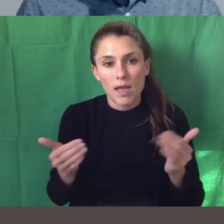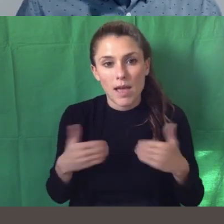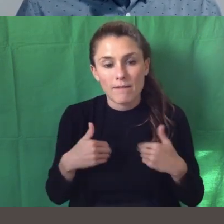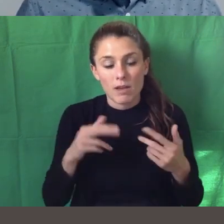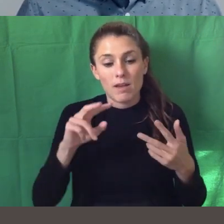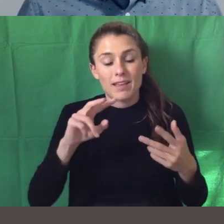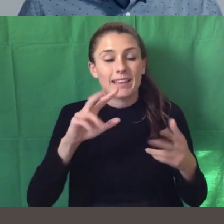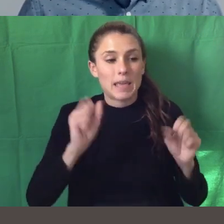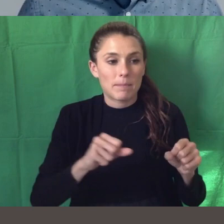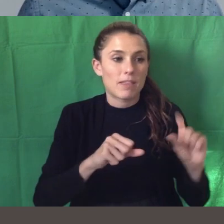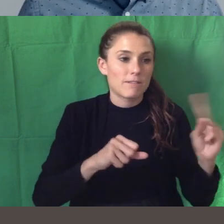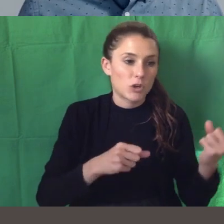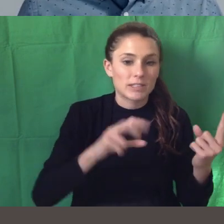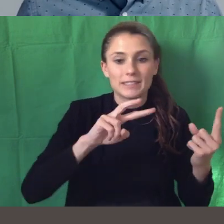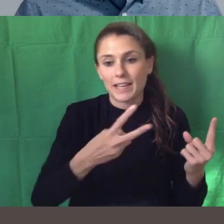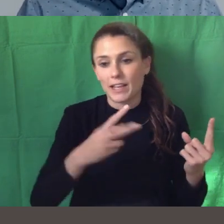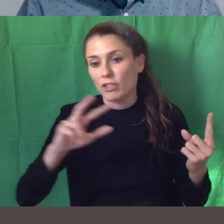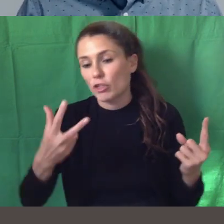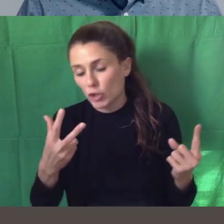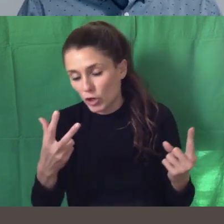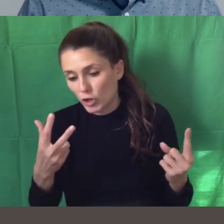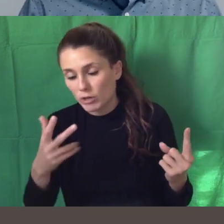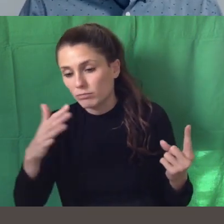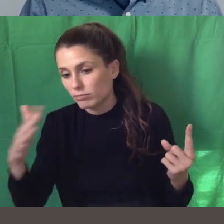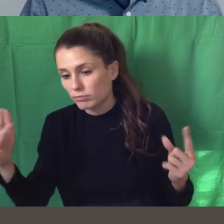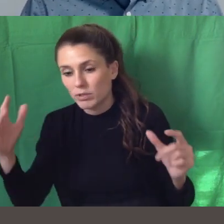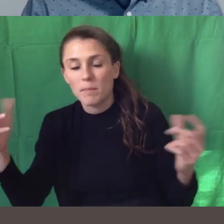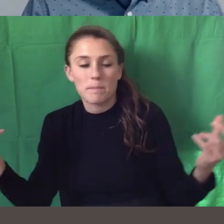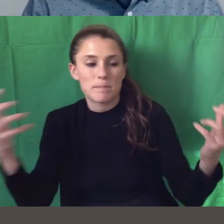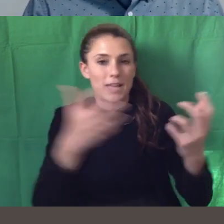or the second one, or the third one, or so on, matches.